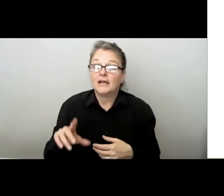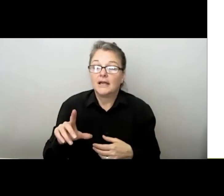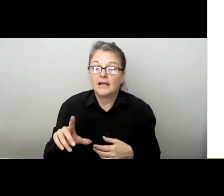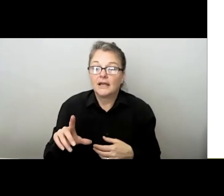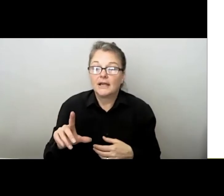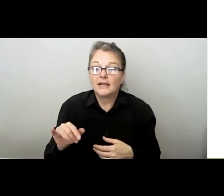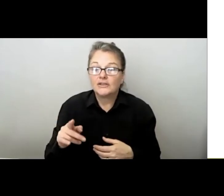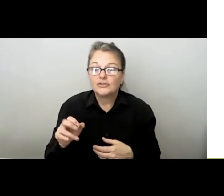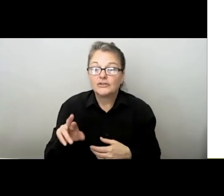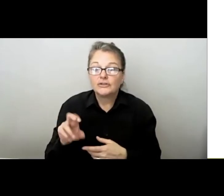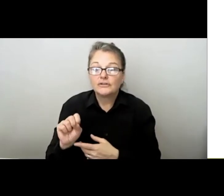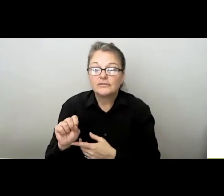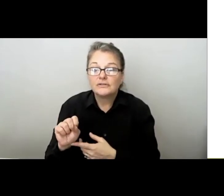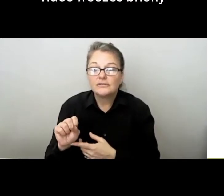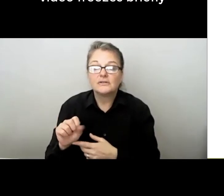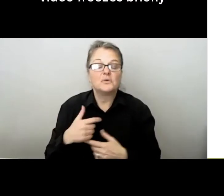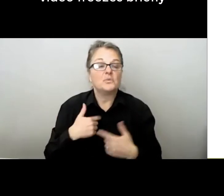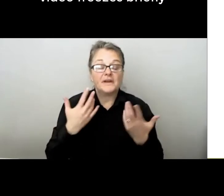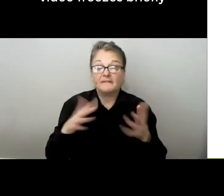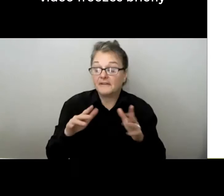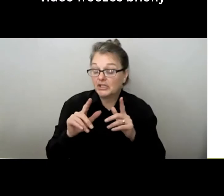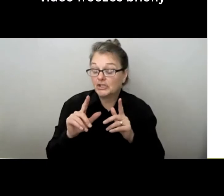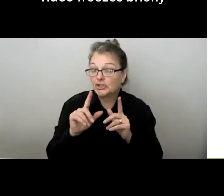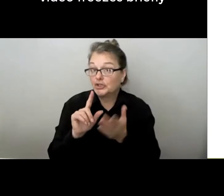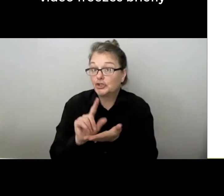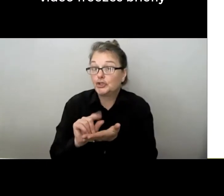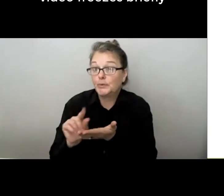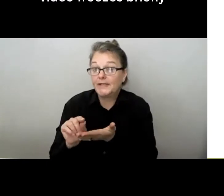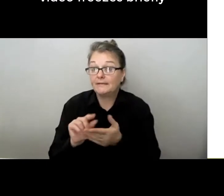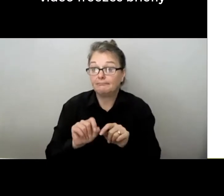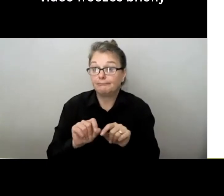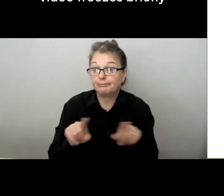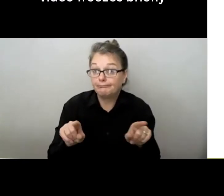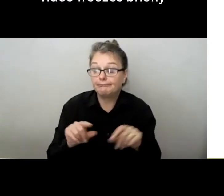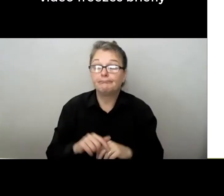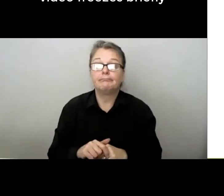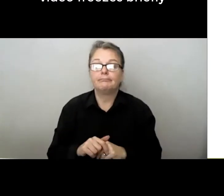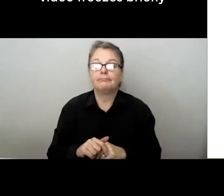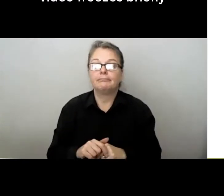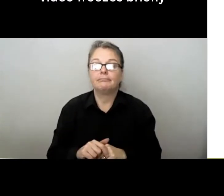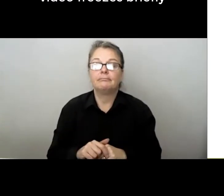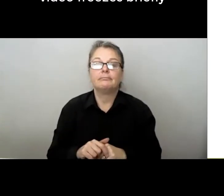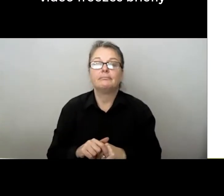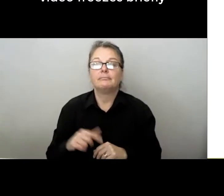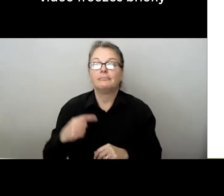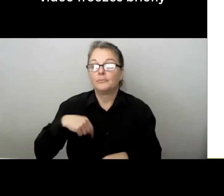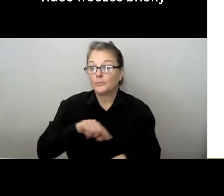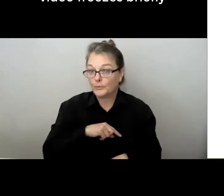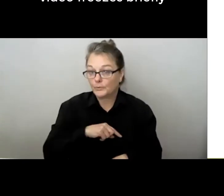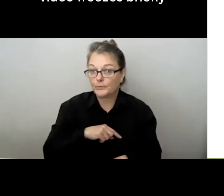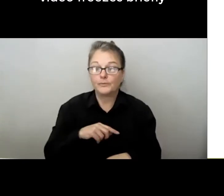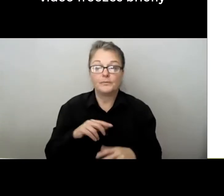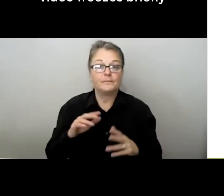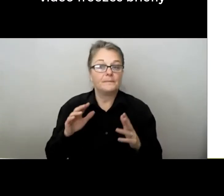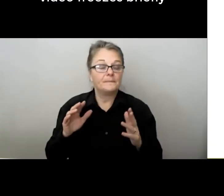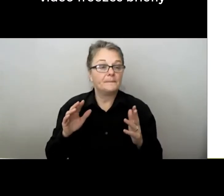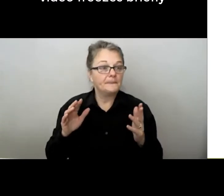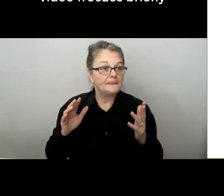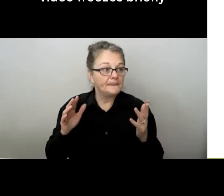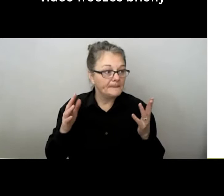WE ALSO MADE SURE THAT PEOPLE IN ORGANIZATIONS THAT WERE CONNECTED TO NEWSLETTERS WERE